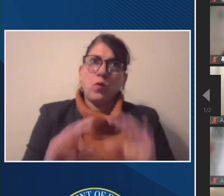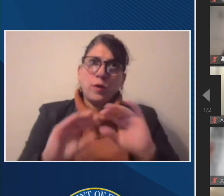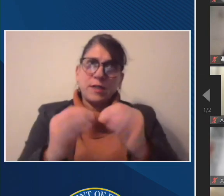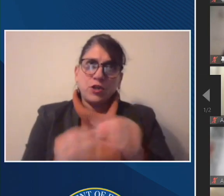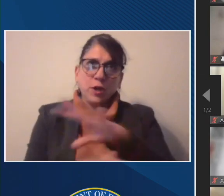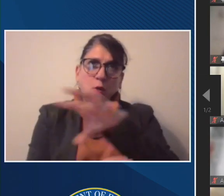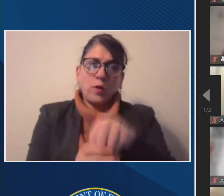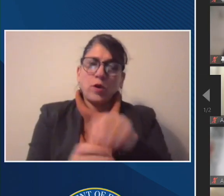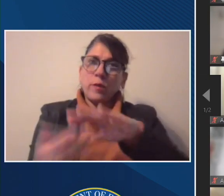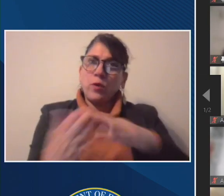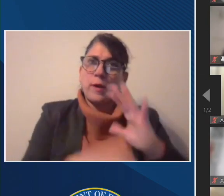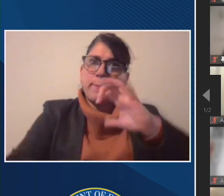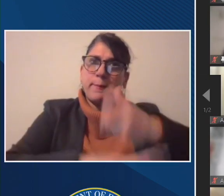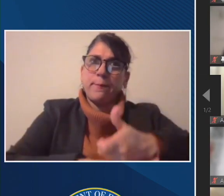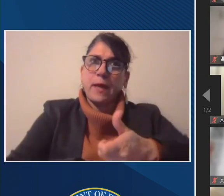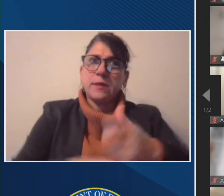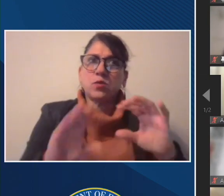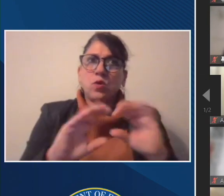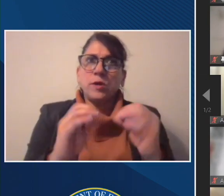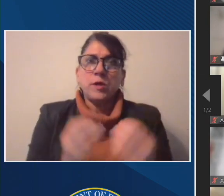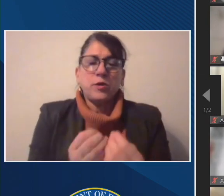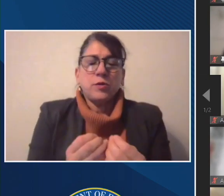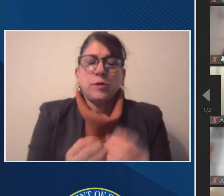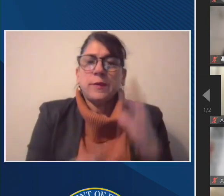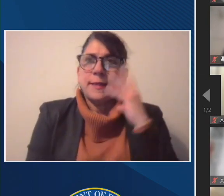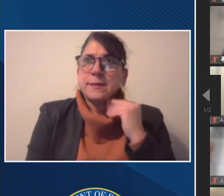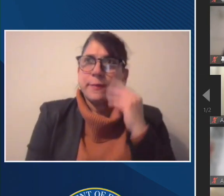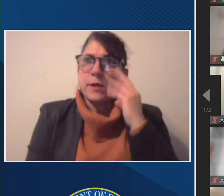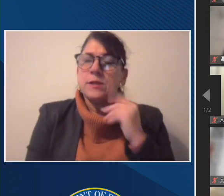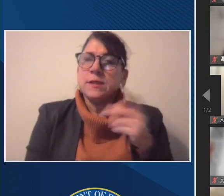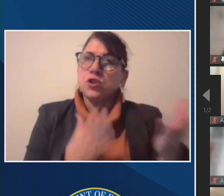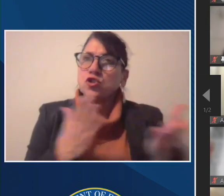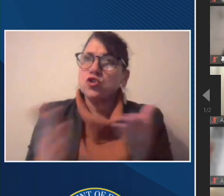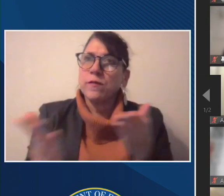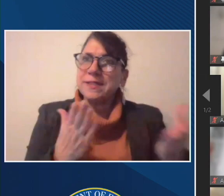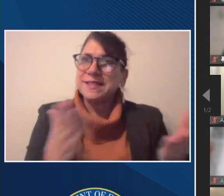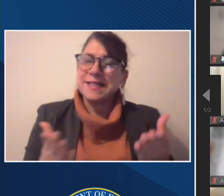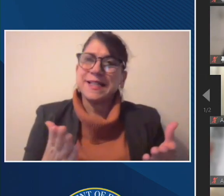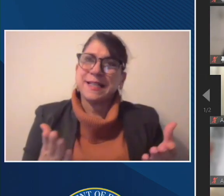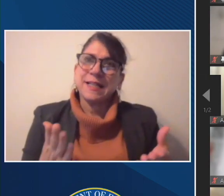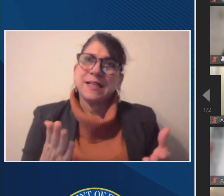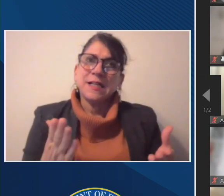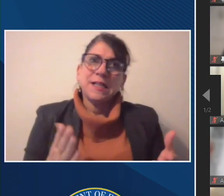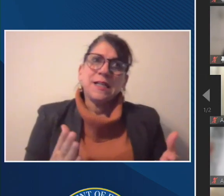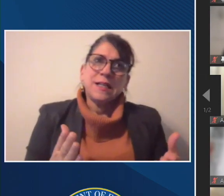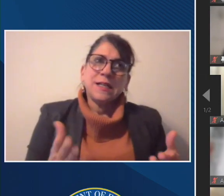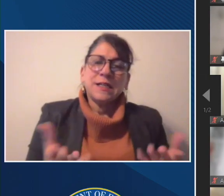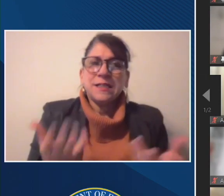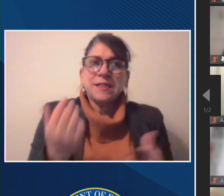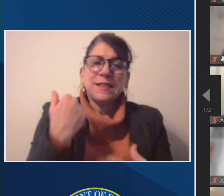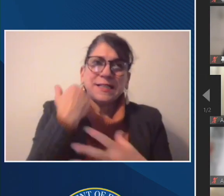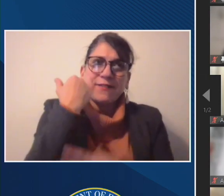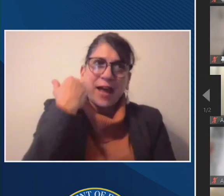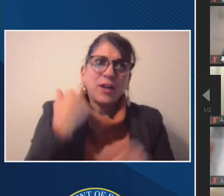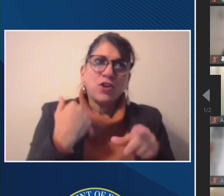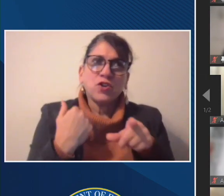based organizations with experience in servicing disadvantaged. The negotiator will be Emilyn Lappeth.